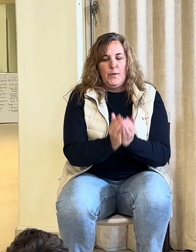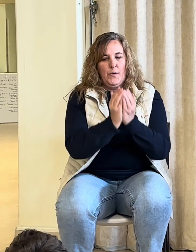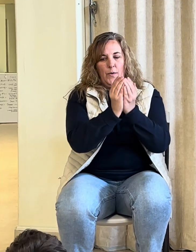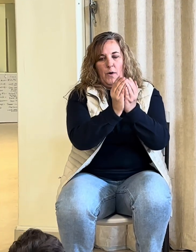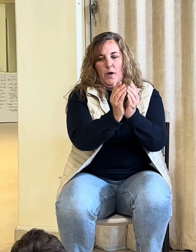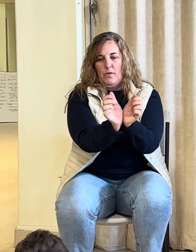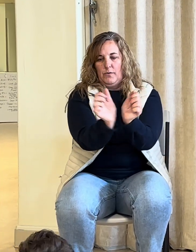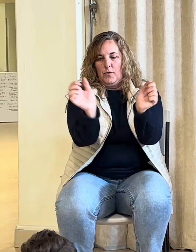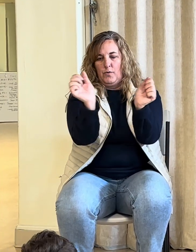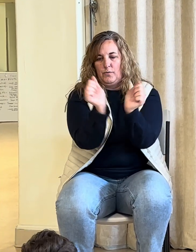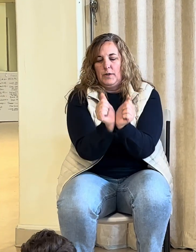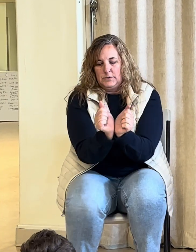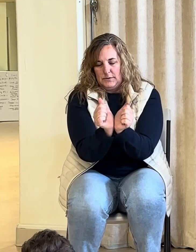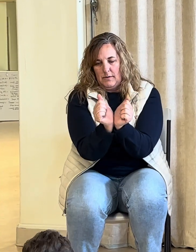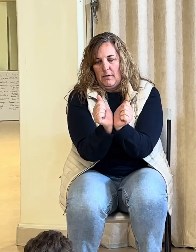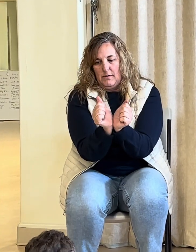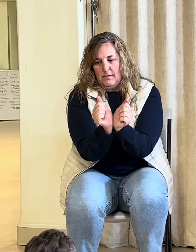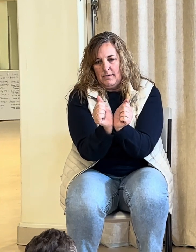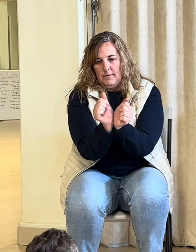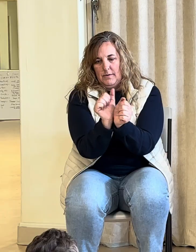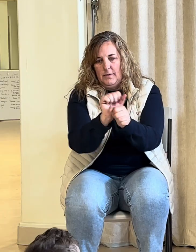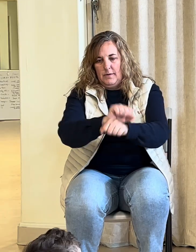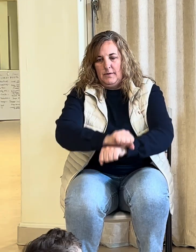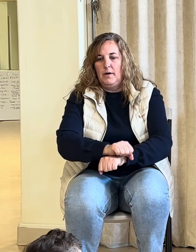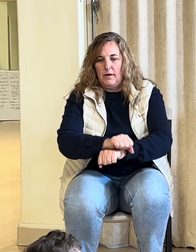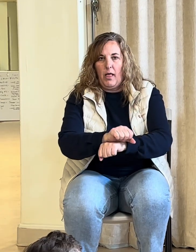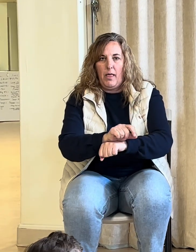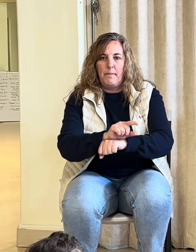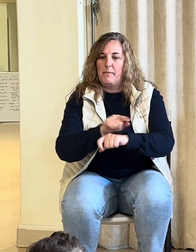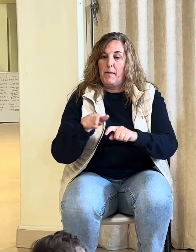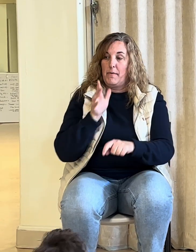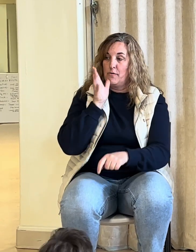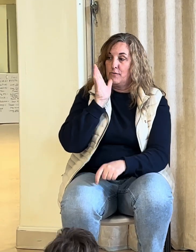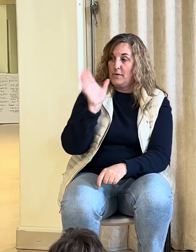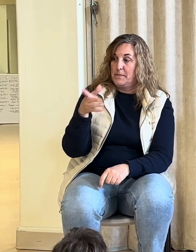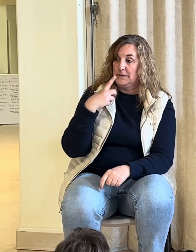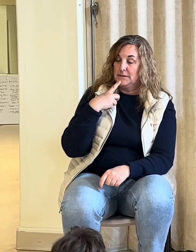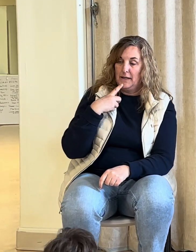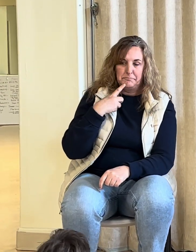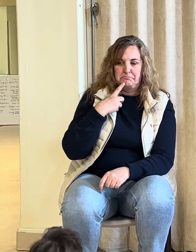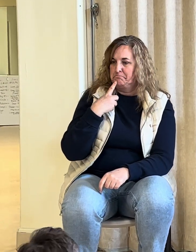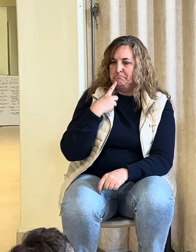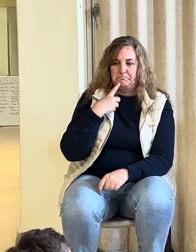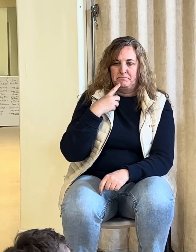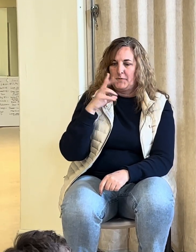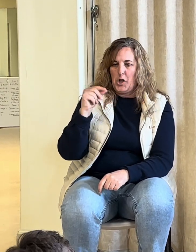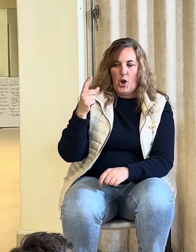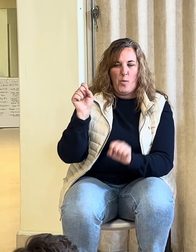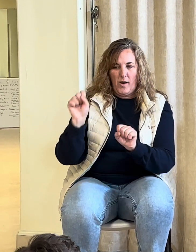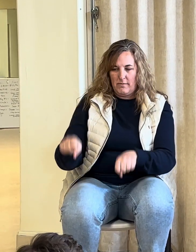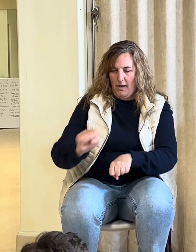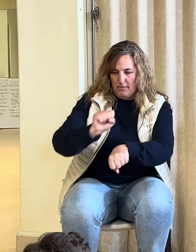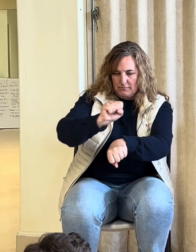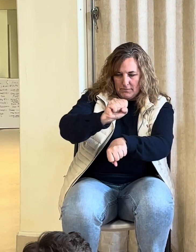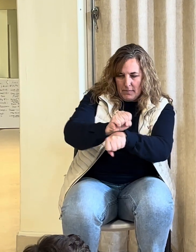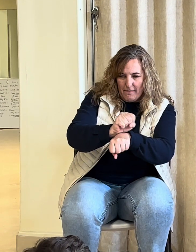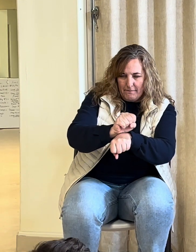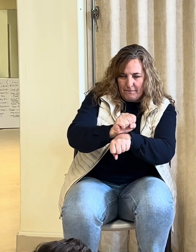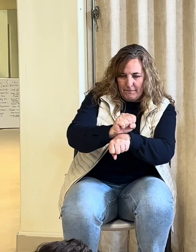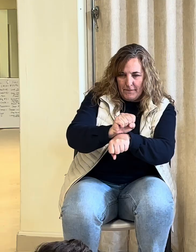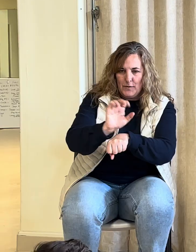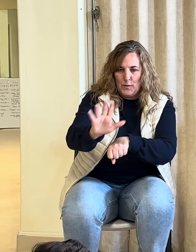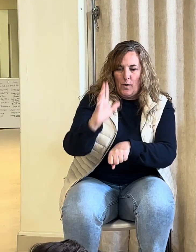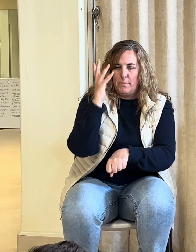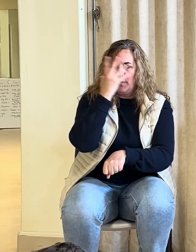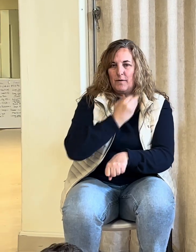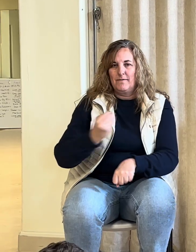and ankles cuffed in iron. But my grandmother said, "Nobody can ever cuff your beautiful and brilliant